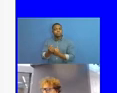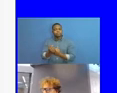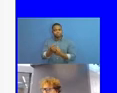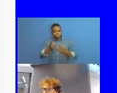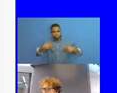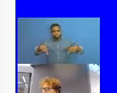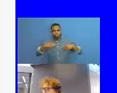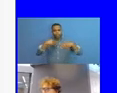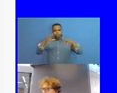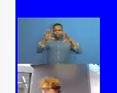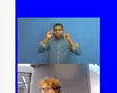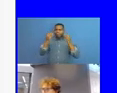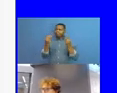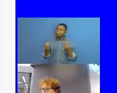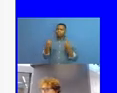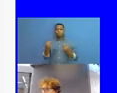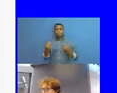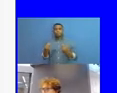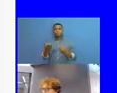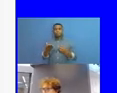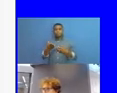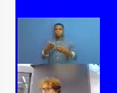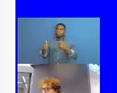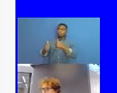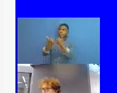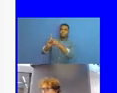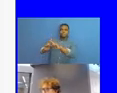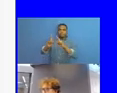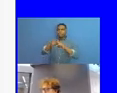trajectory where we will exchange about the lessons learned.